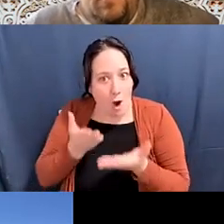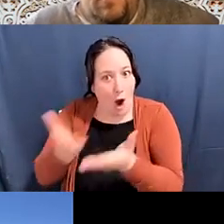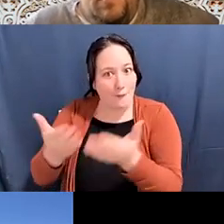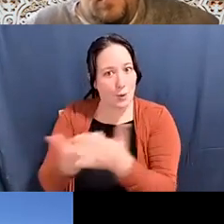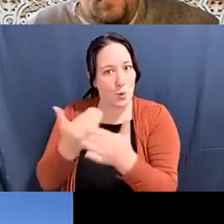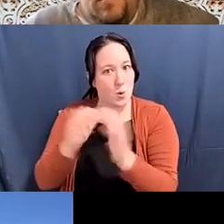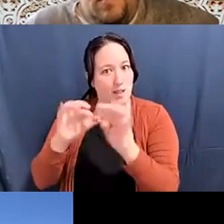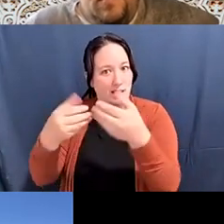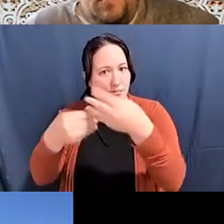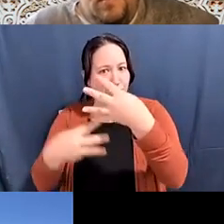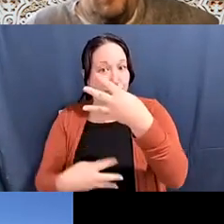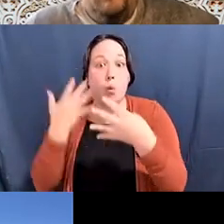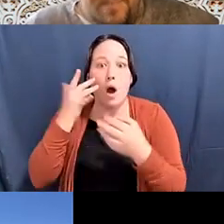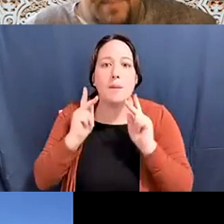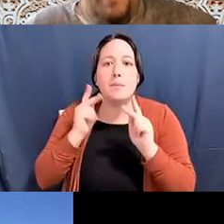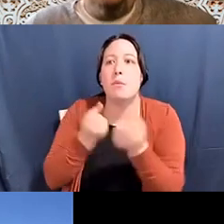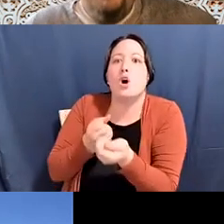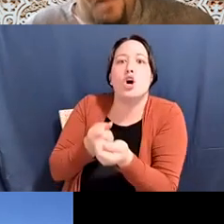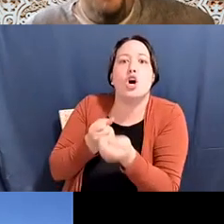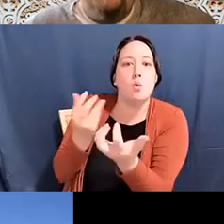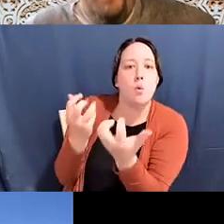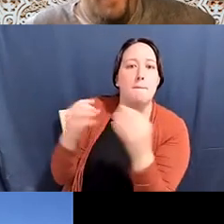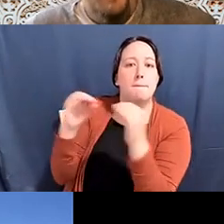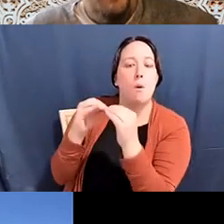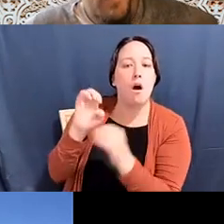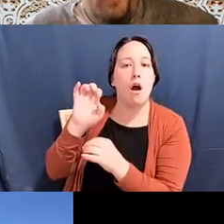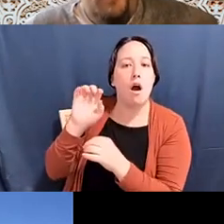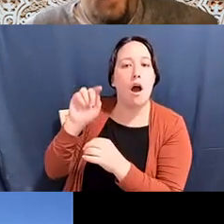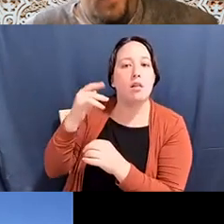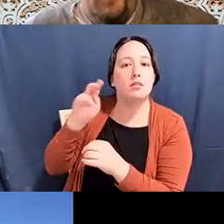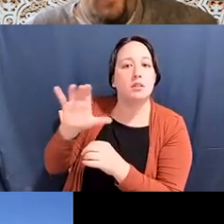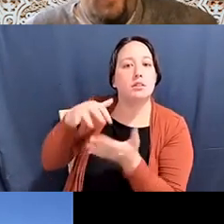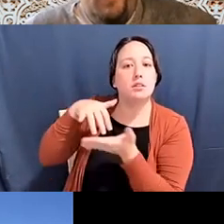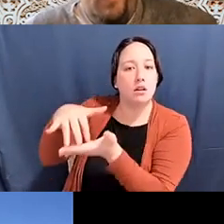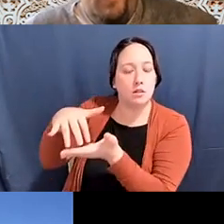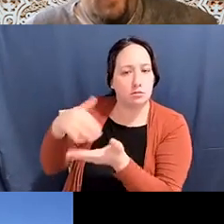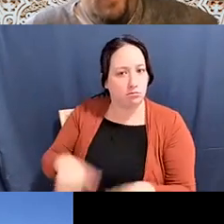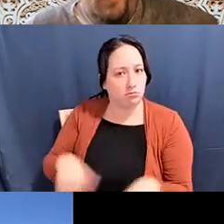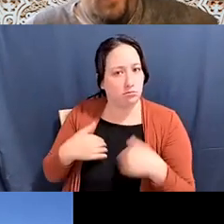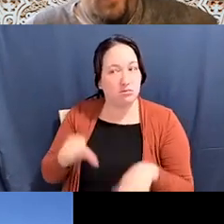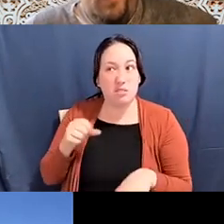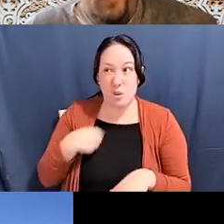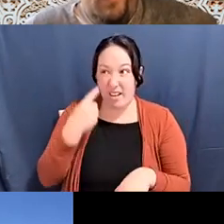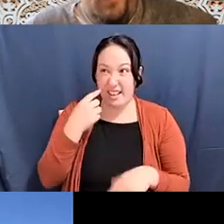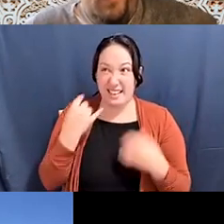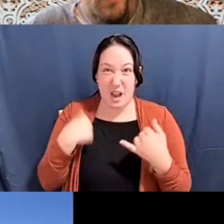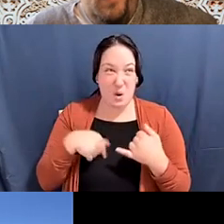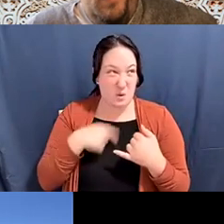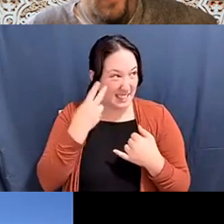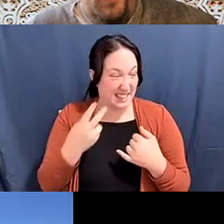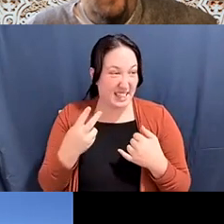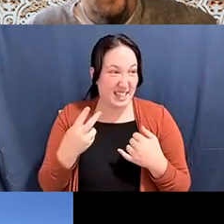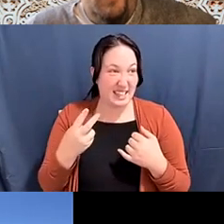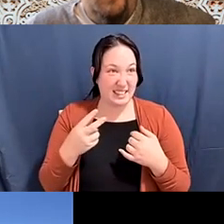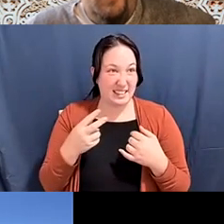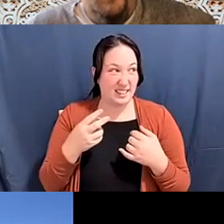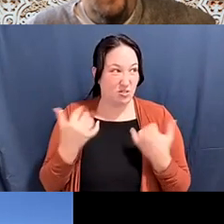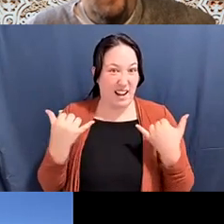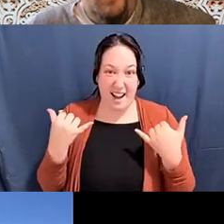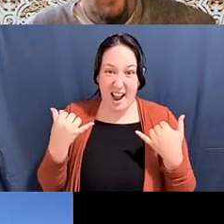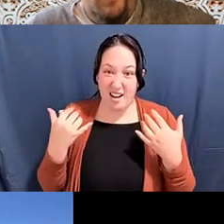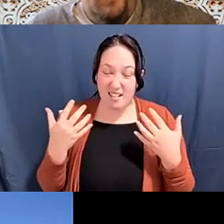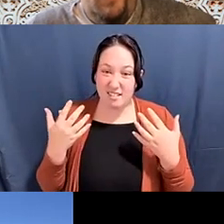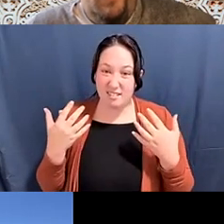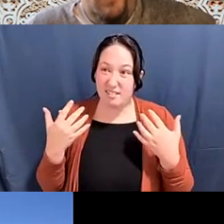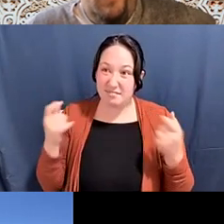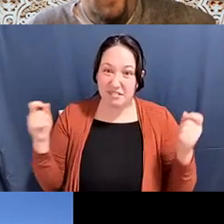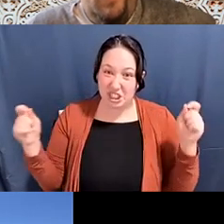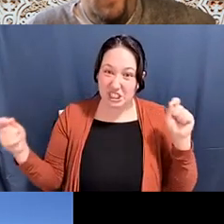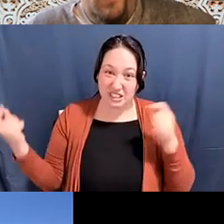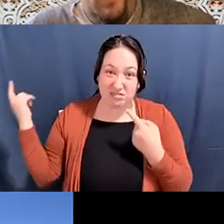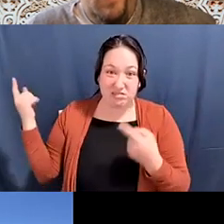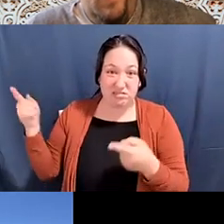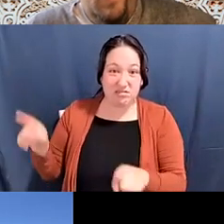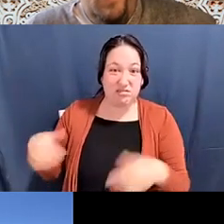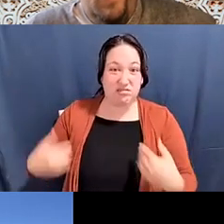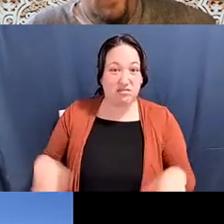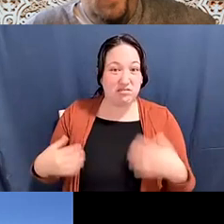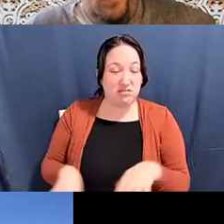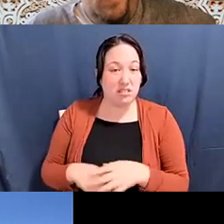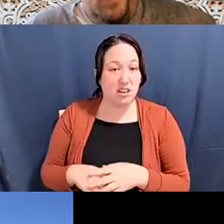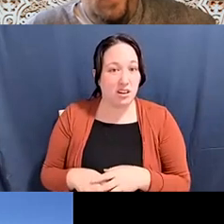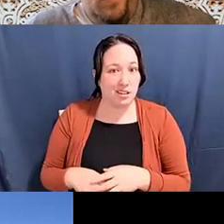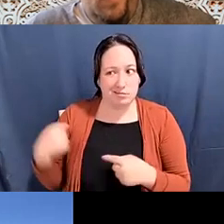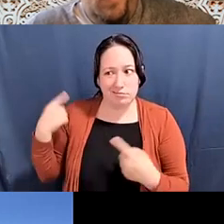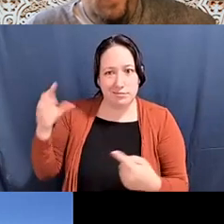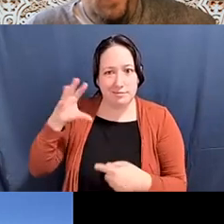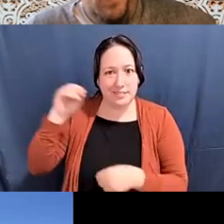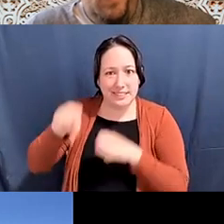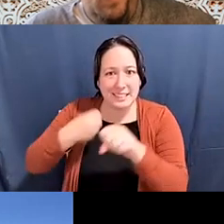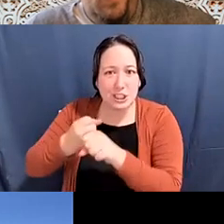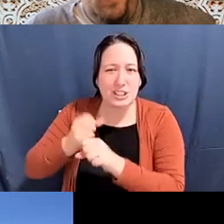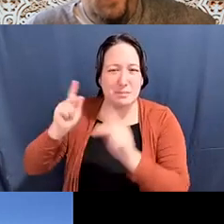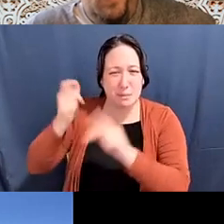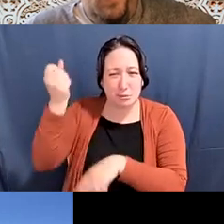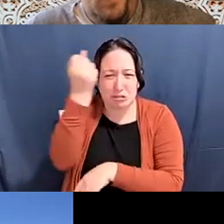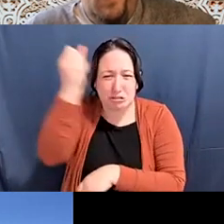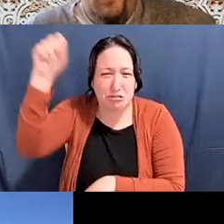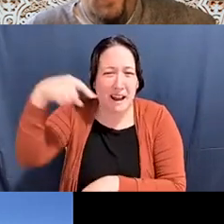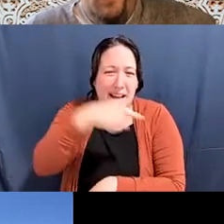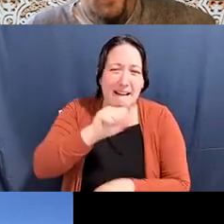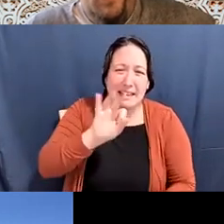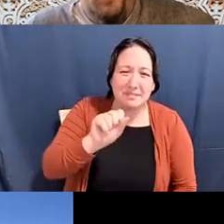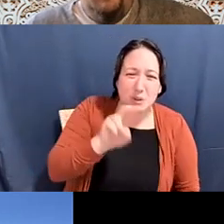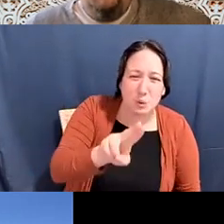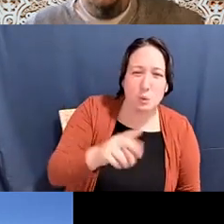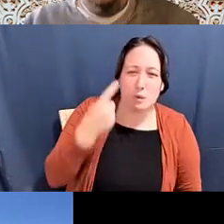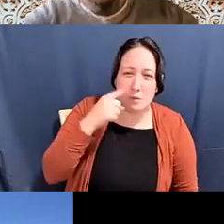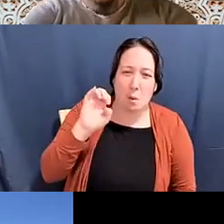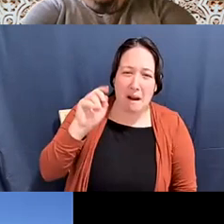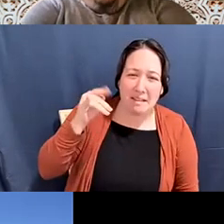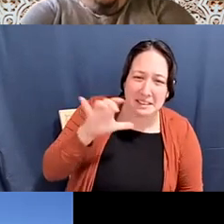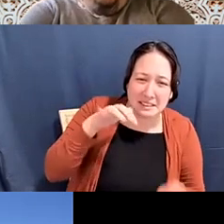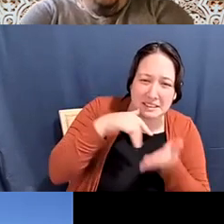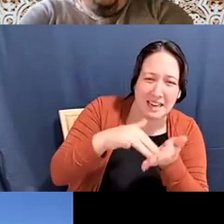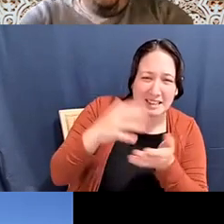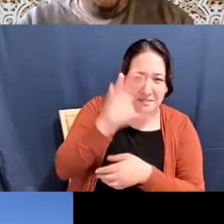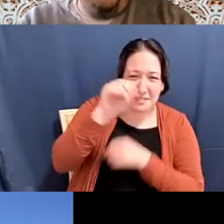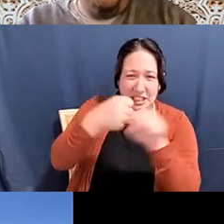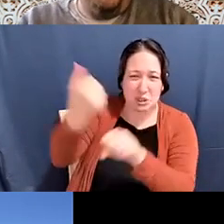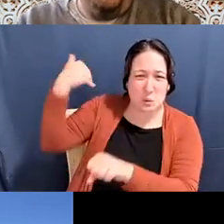Katherine Lee: the push for ethnic studies, so I do think that we're kind of at this really interesting moment where you know over 50 years after the, you know, the strikes at San Francisco State and UC Berkeley for for Ethnic Studies and Asian American Studies we have, kind of, this